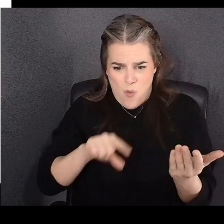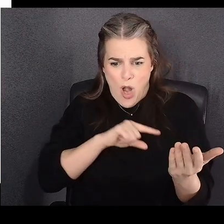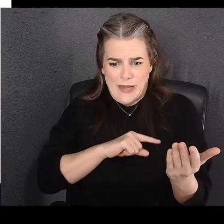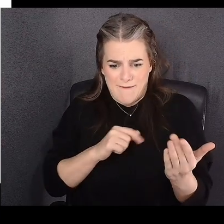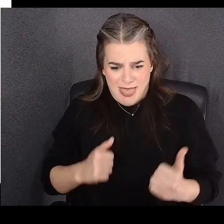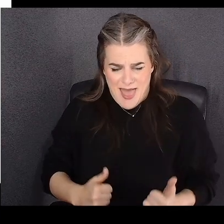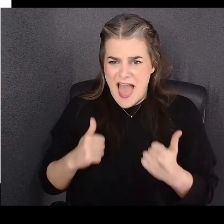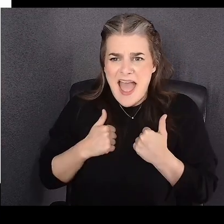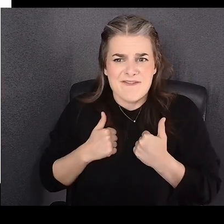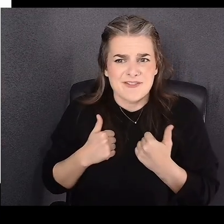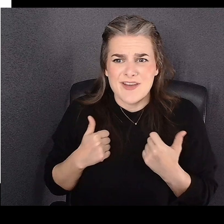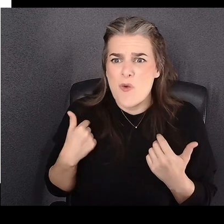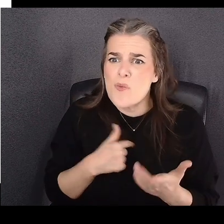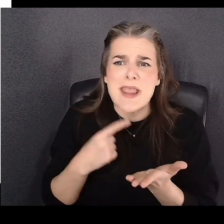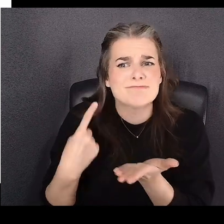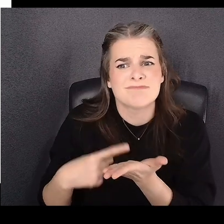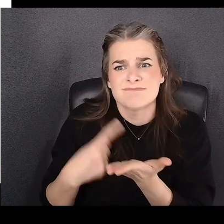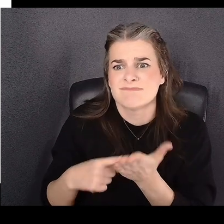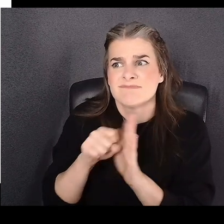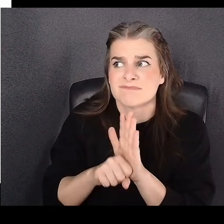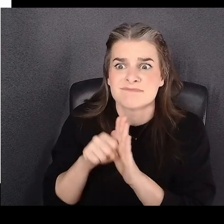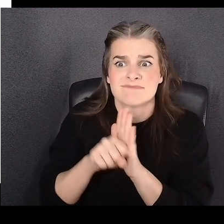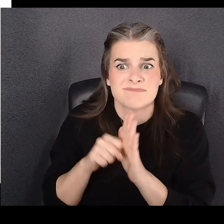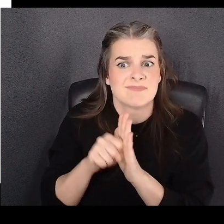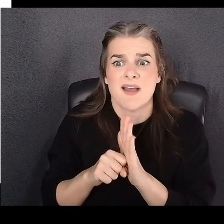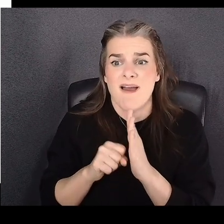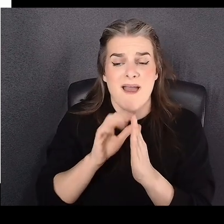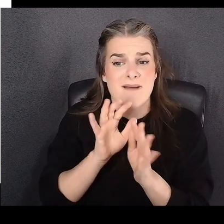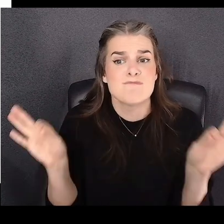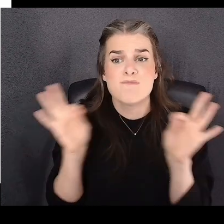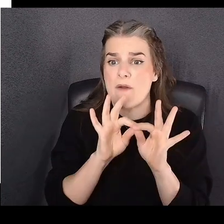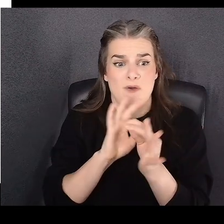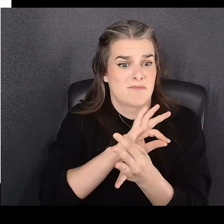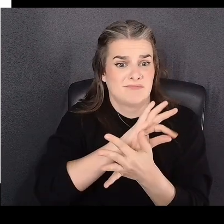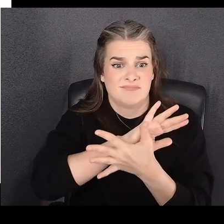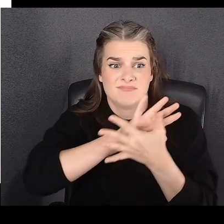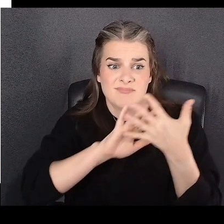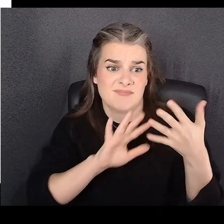It's very important to all aspects of health, and also with that, community inclusion.